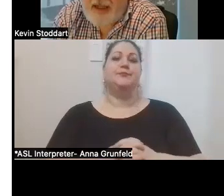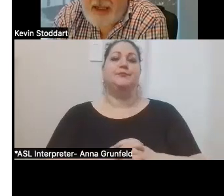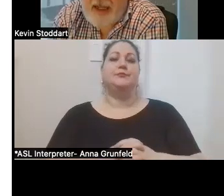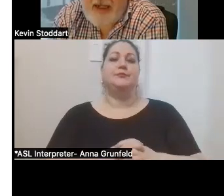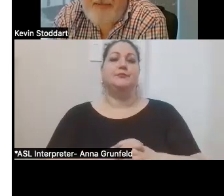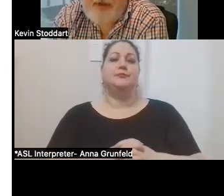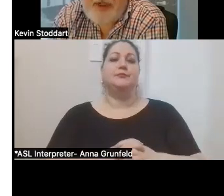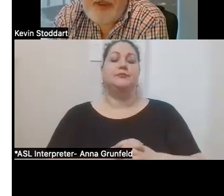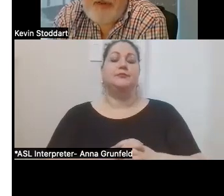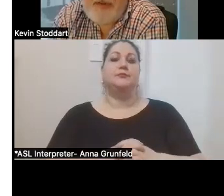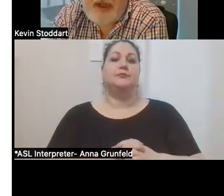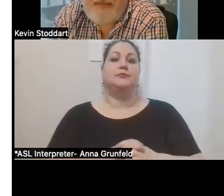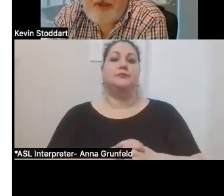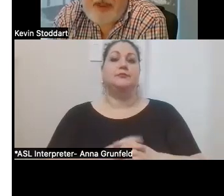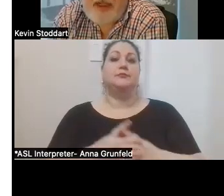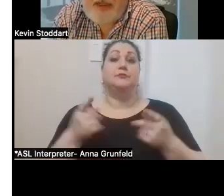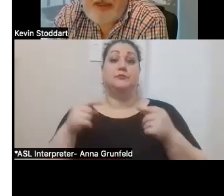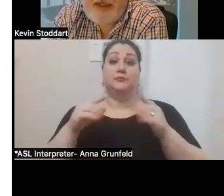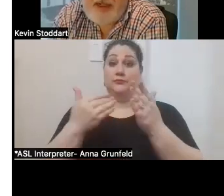I can't emphasize this enough.